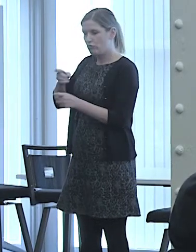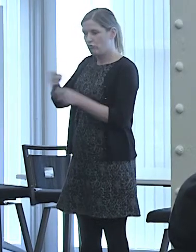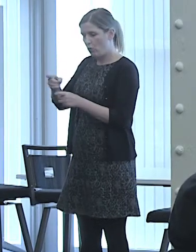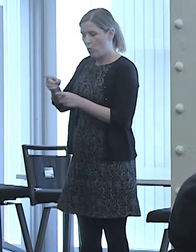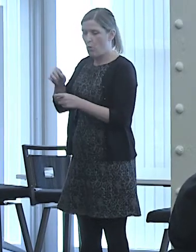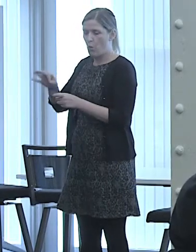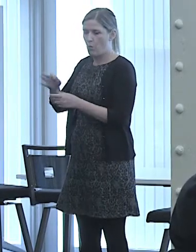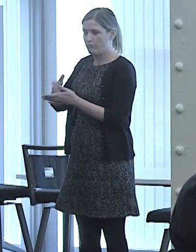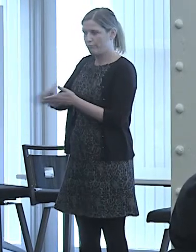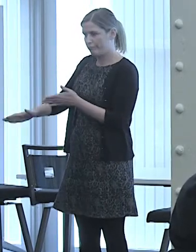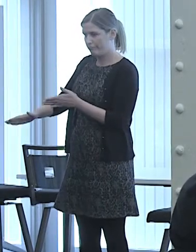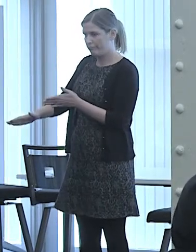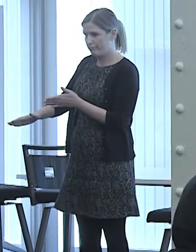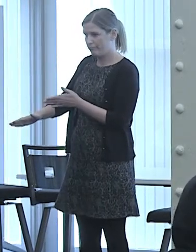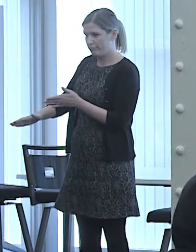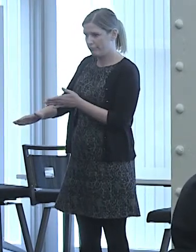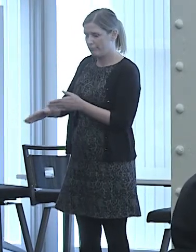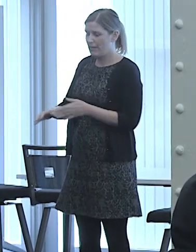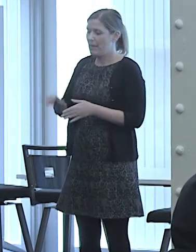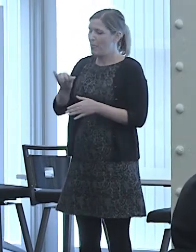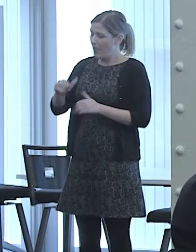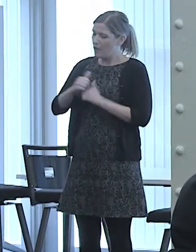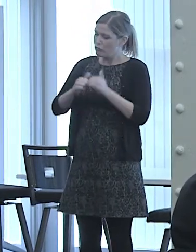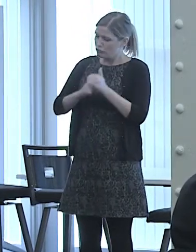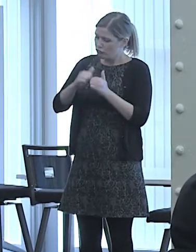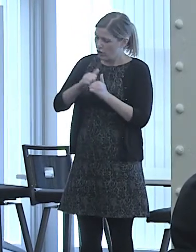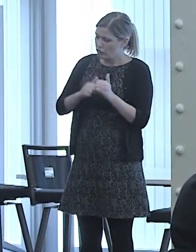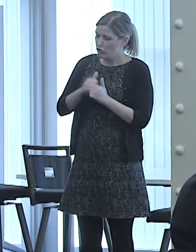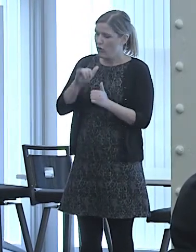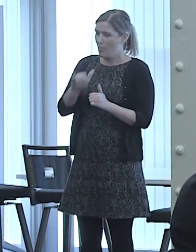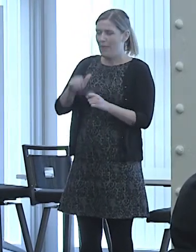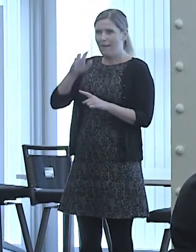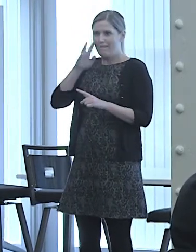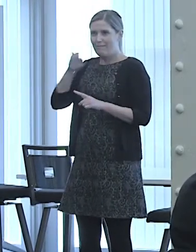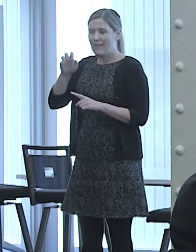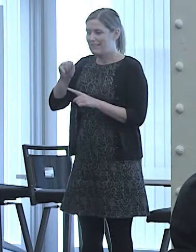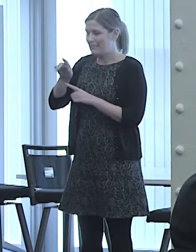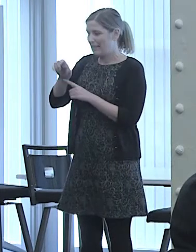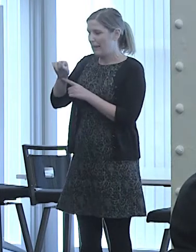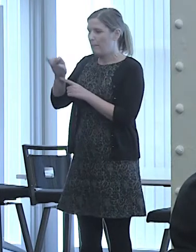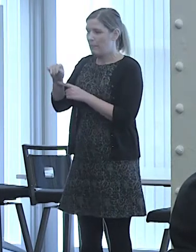This is the paradigm that invents able-ism into a violent force.